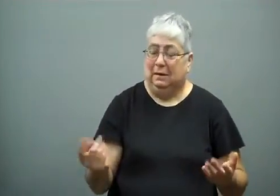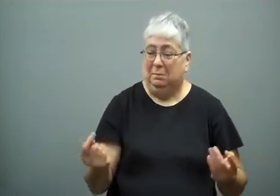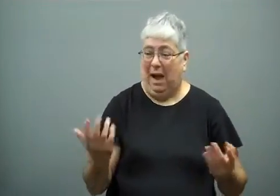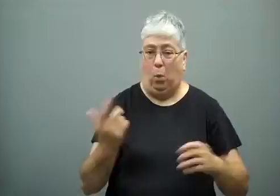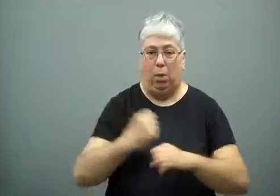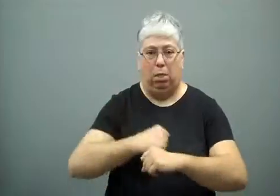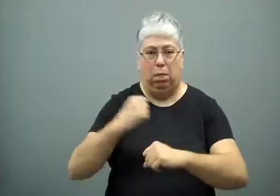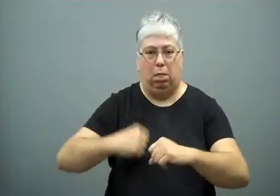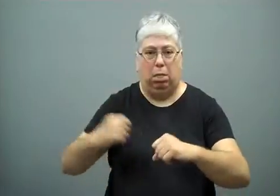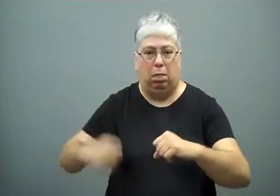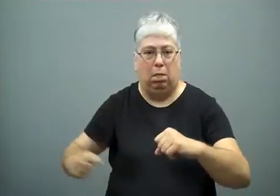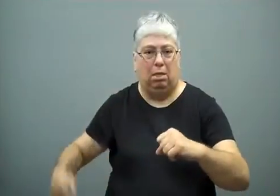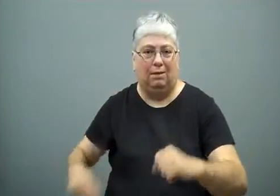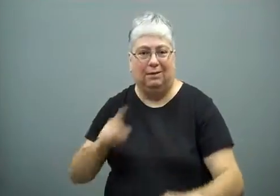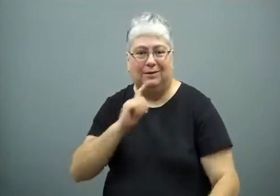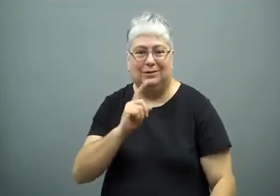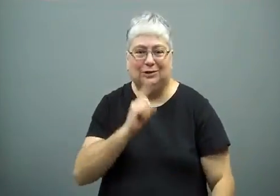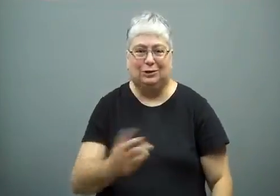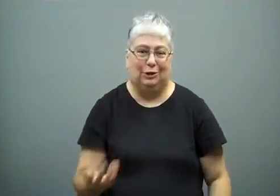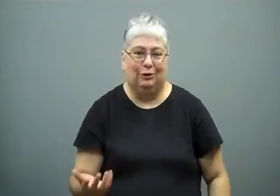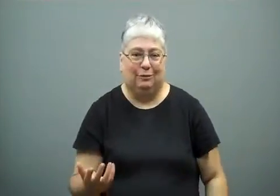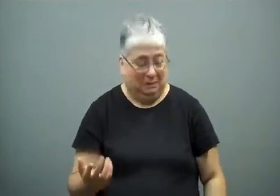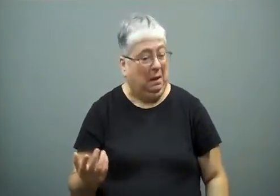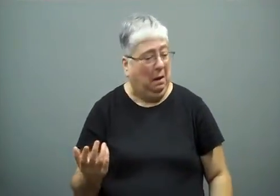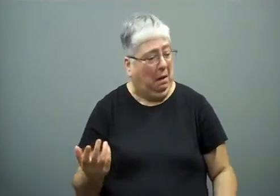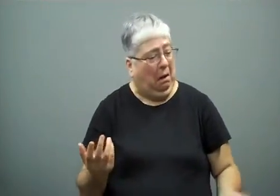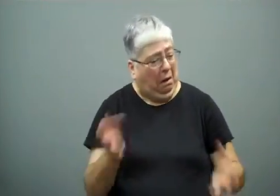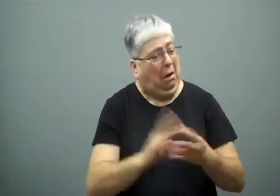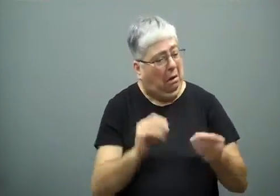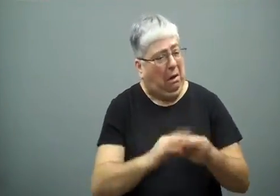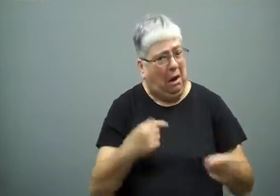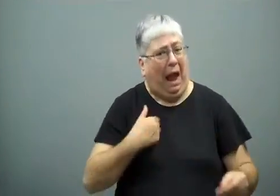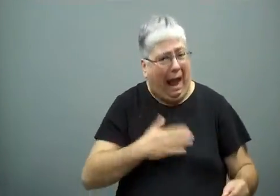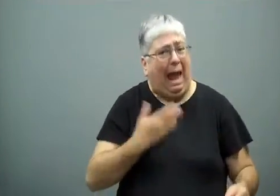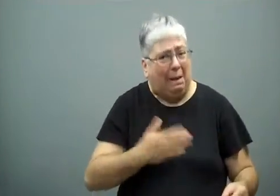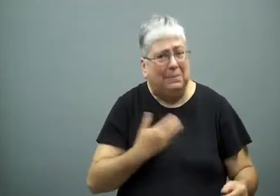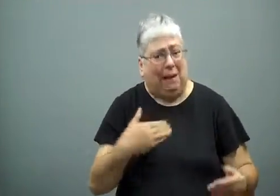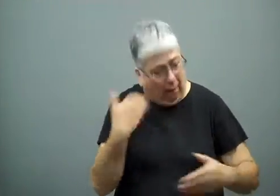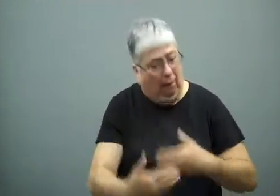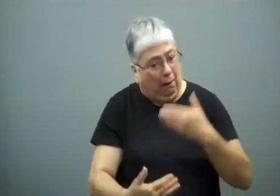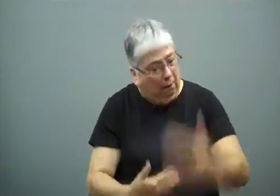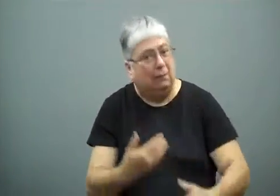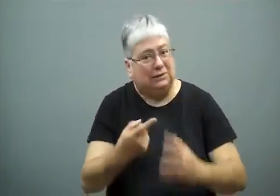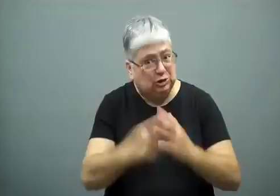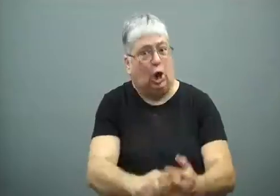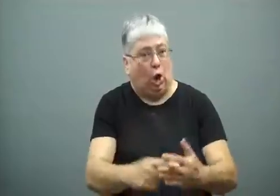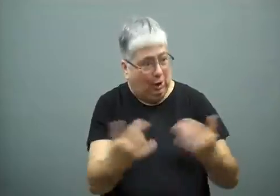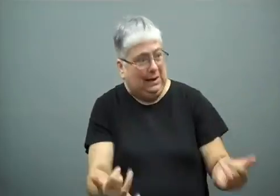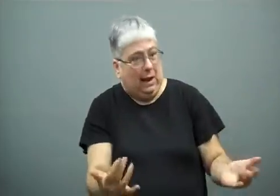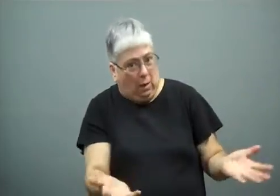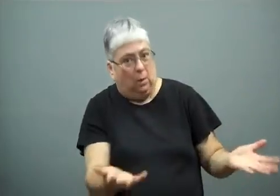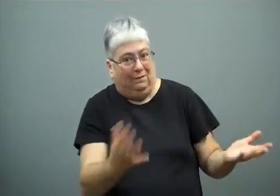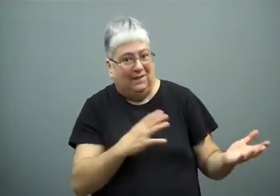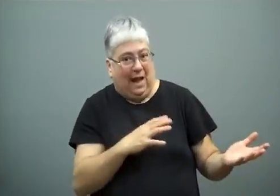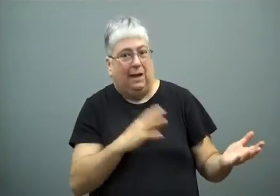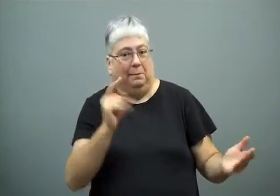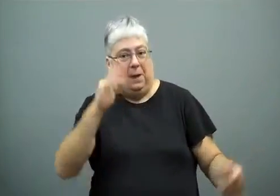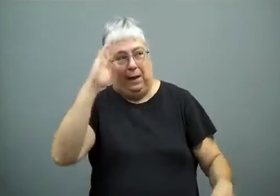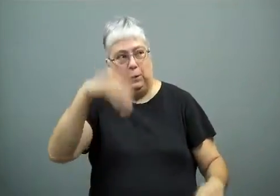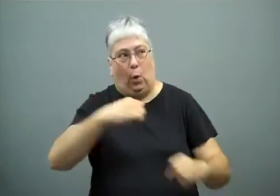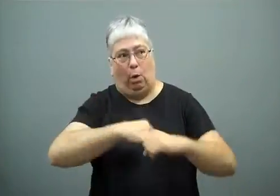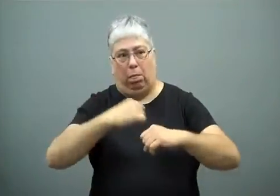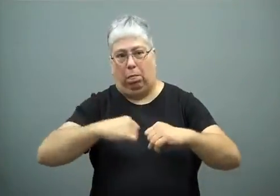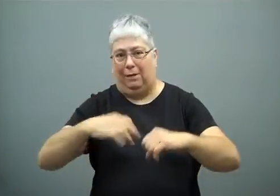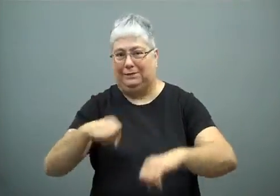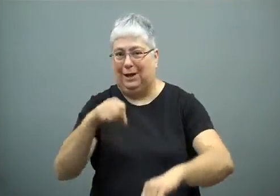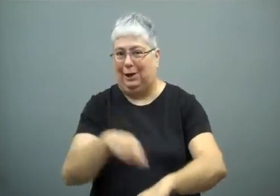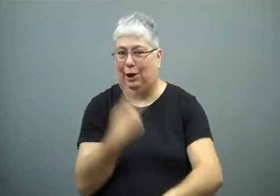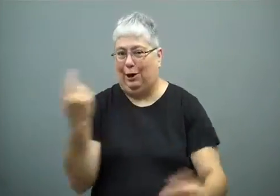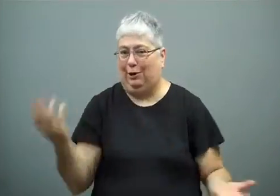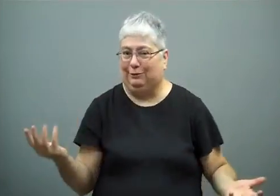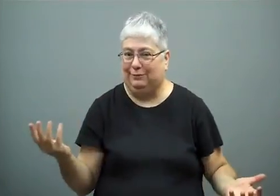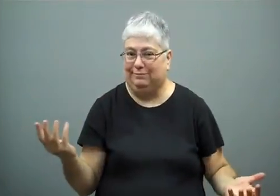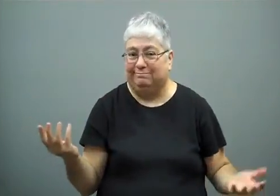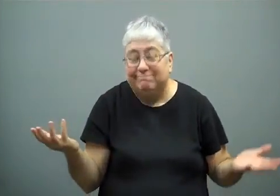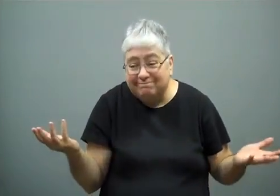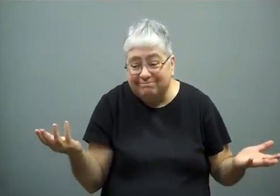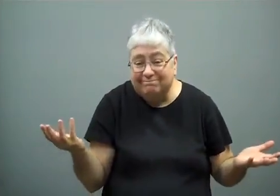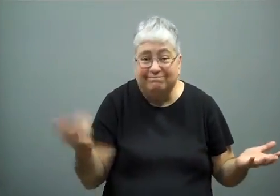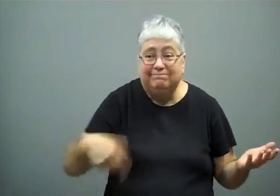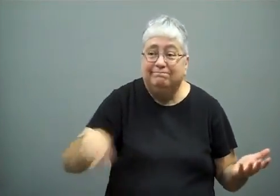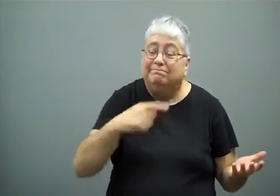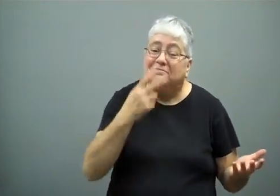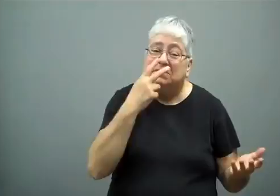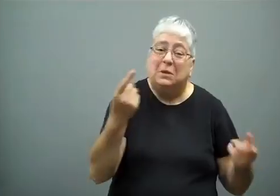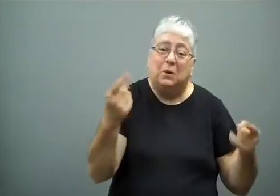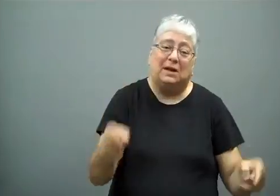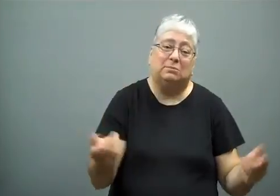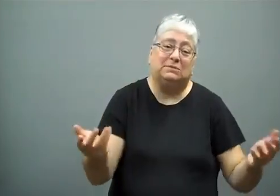It's going to be drawn out. He said he was happy that it was starting,